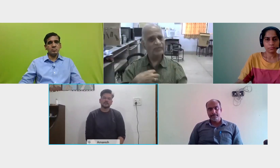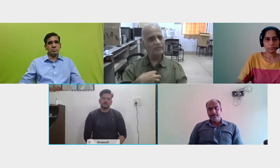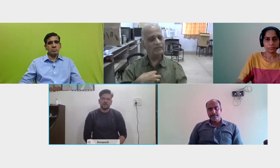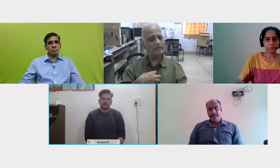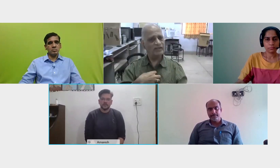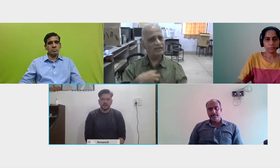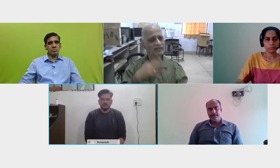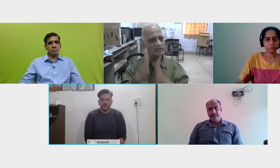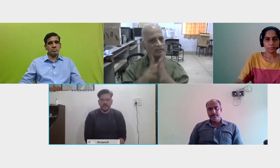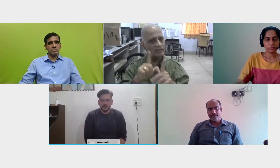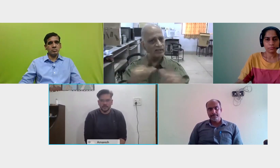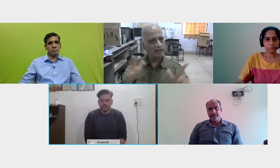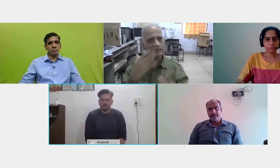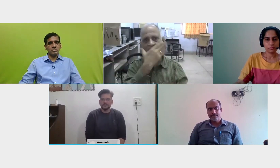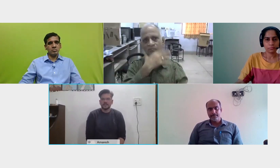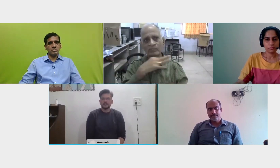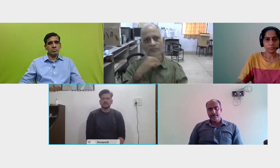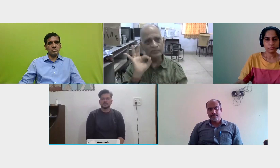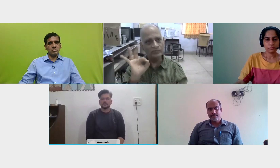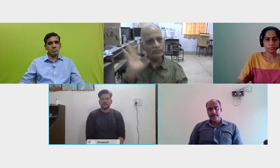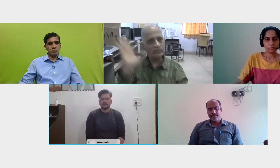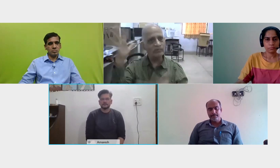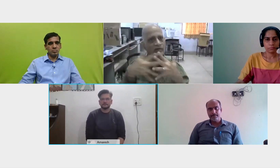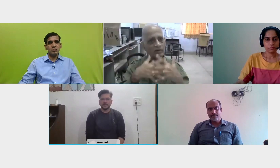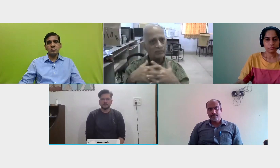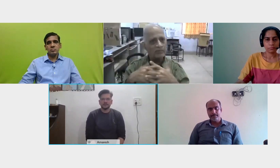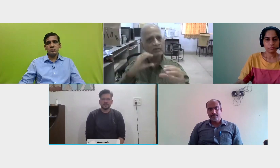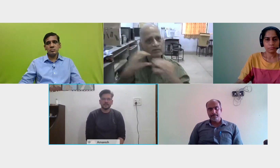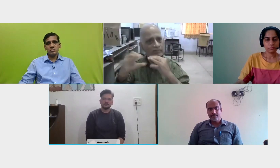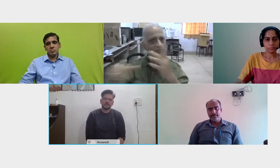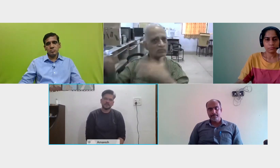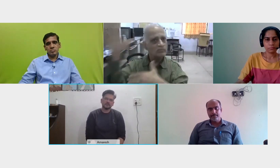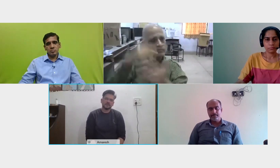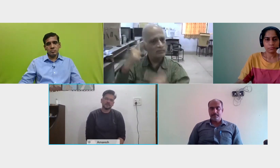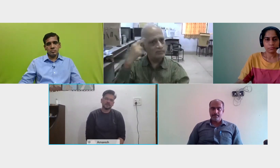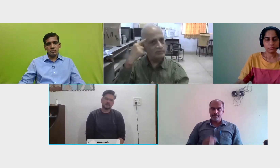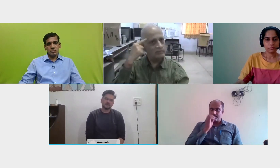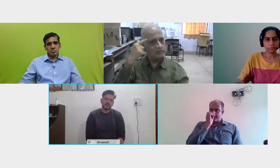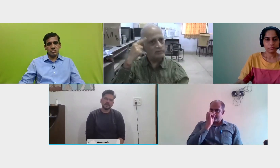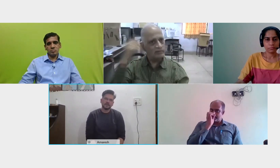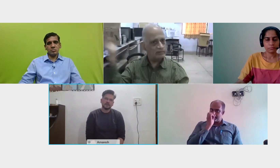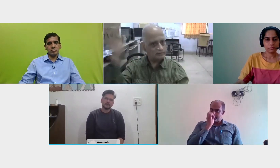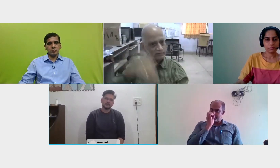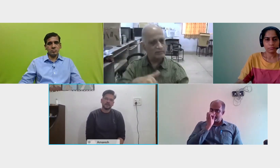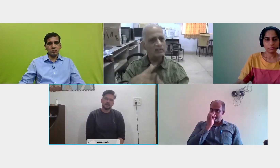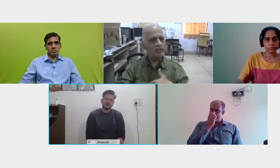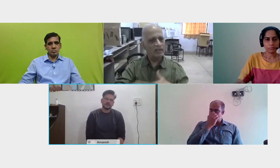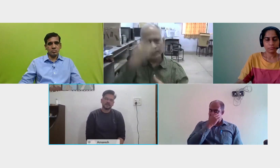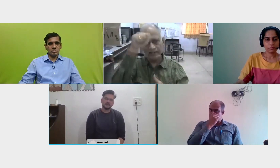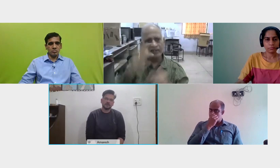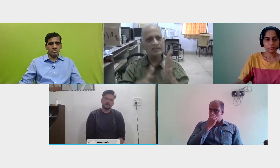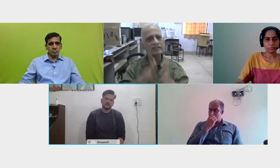anything. So after I came back to India so I was really engaged, I was very like excited